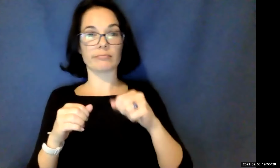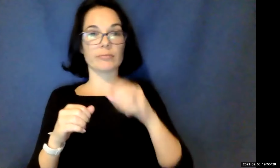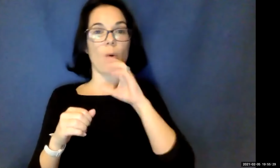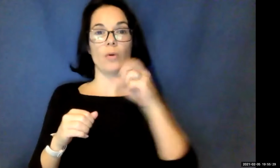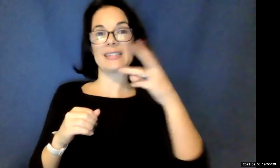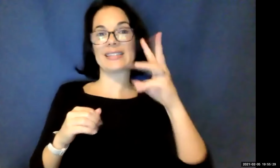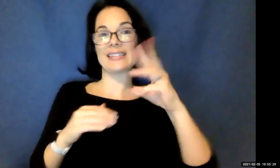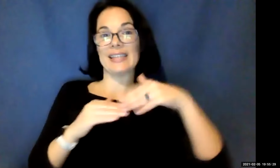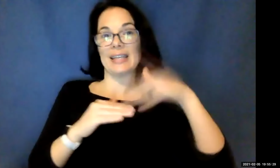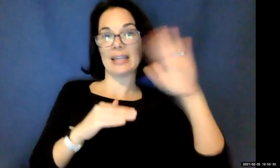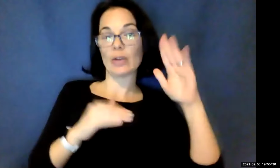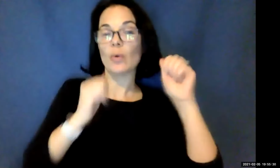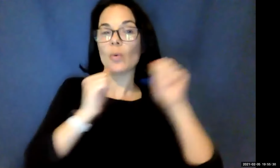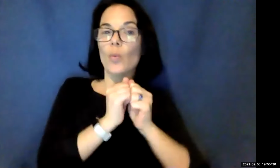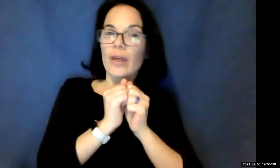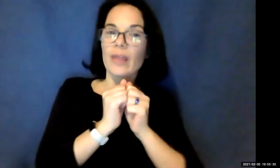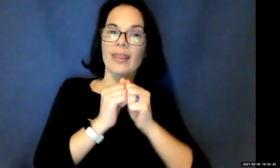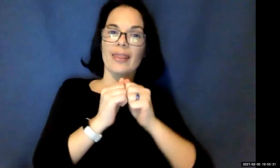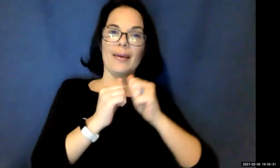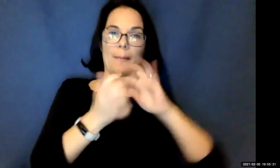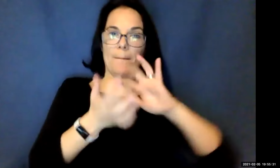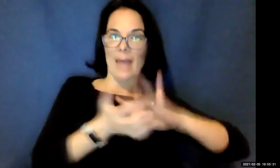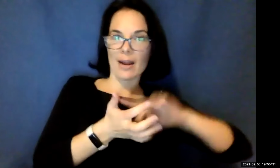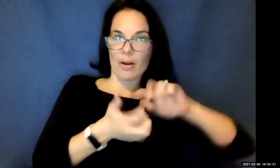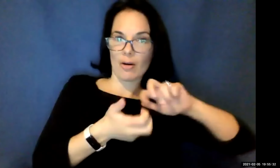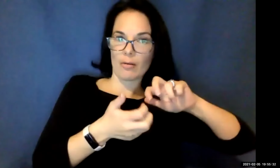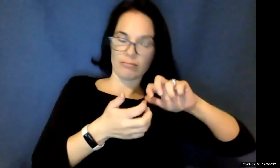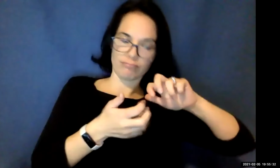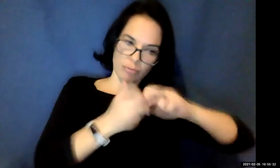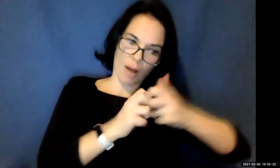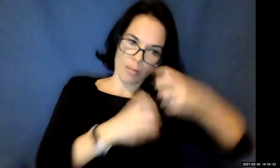But if you are a 20 year old with no medical conditions and you are not an essential worker